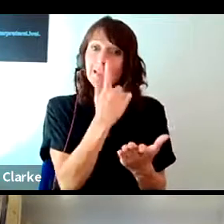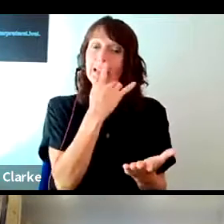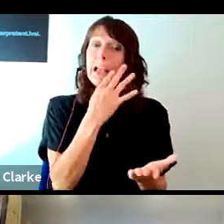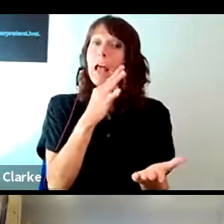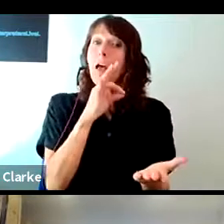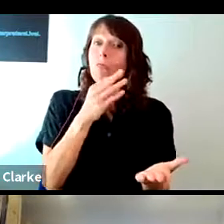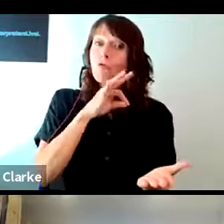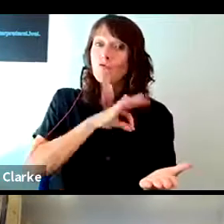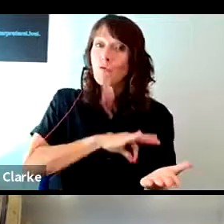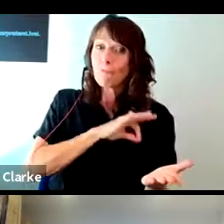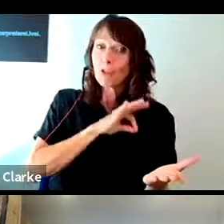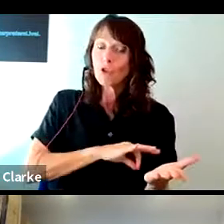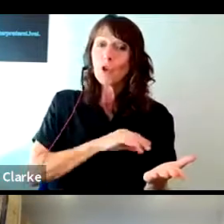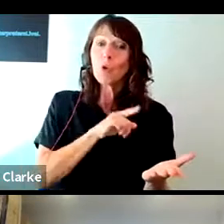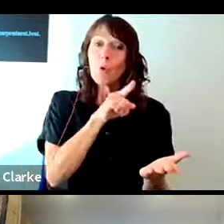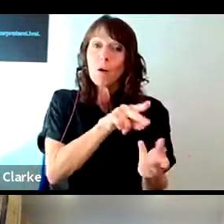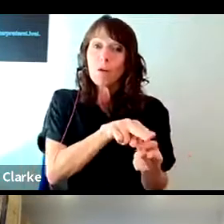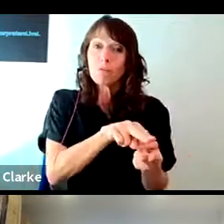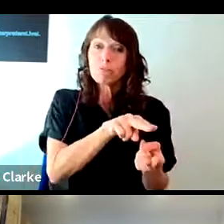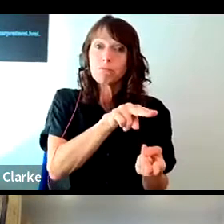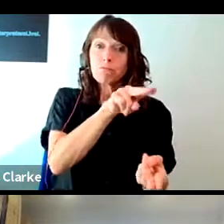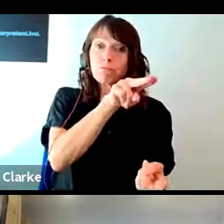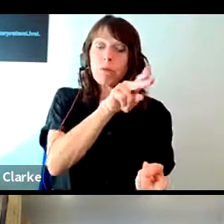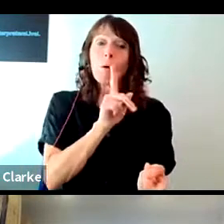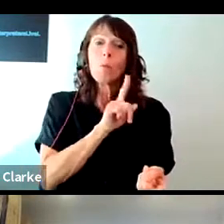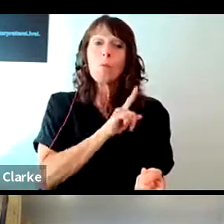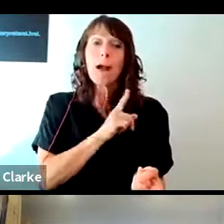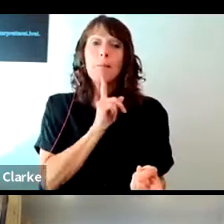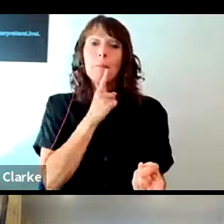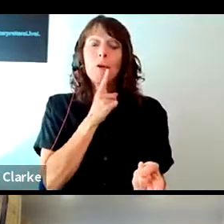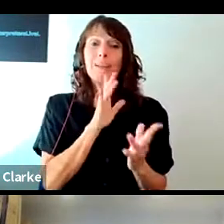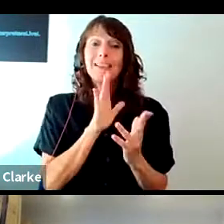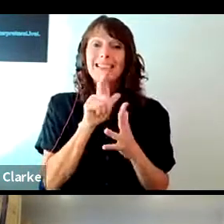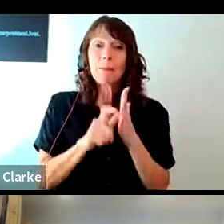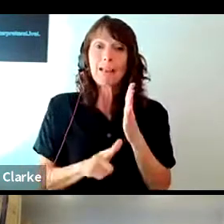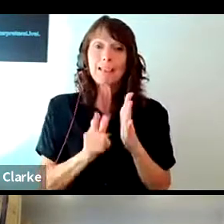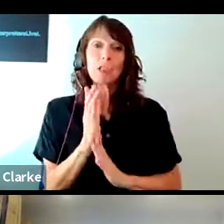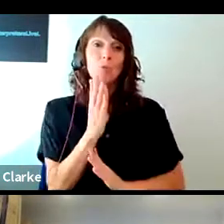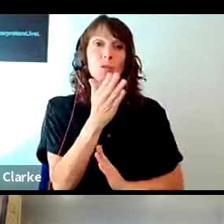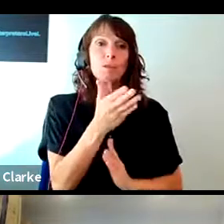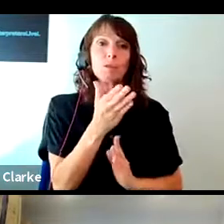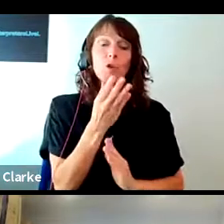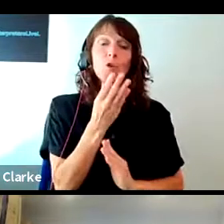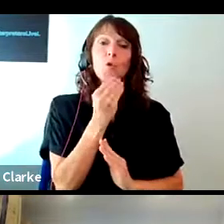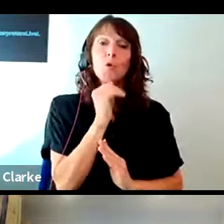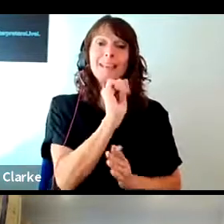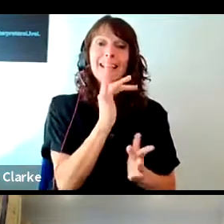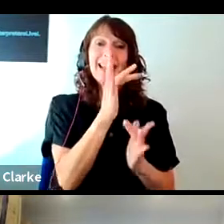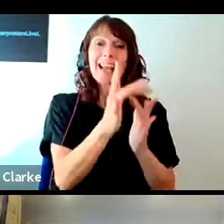from people going to the accessible websites. Obviously the penny hasn't dropped because